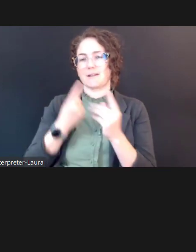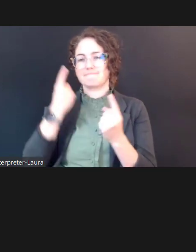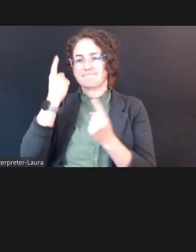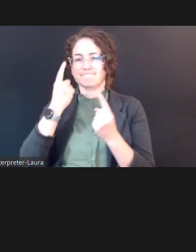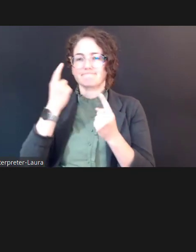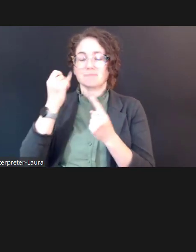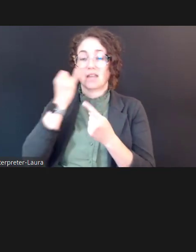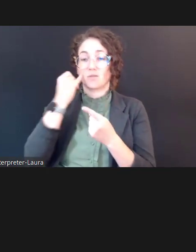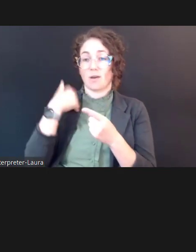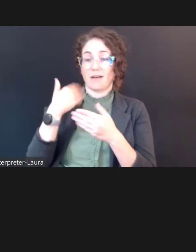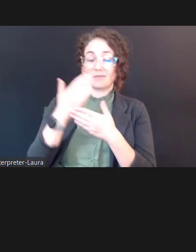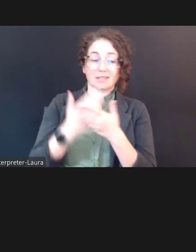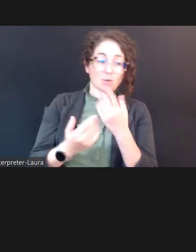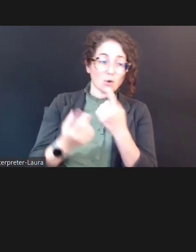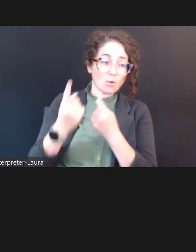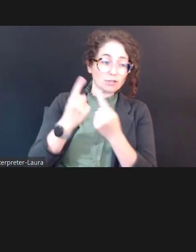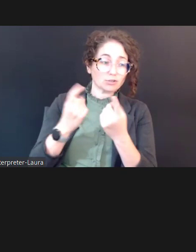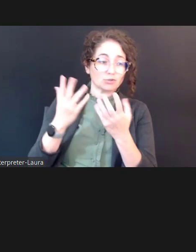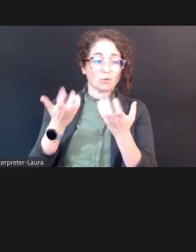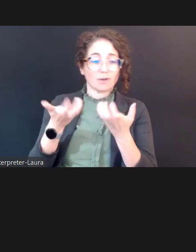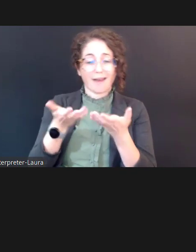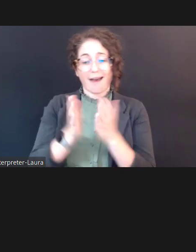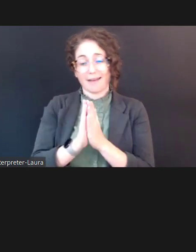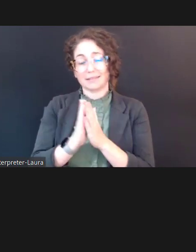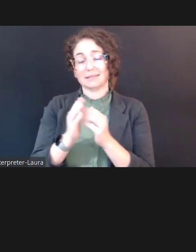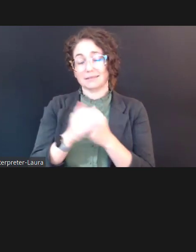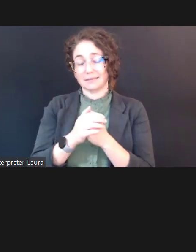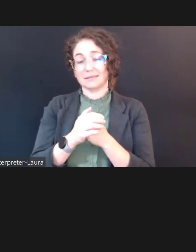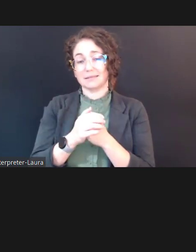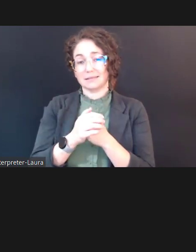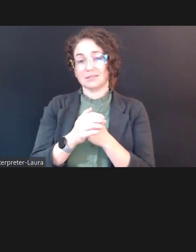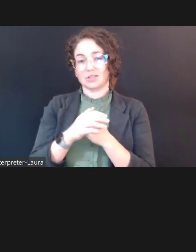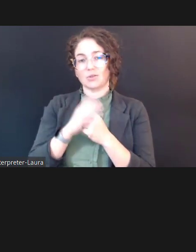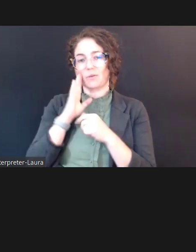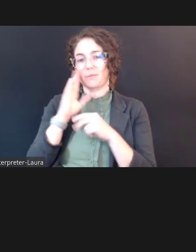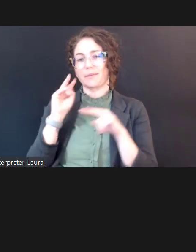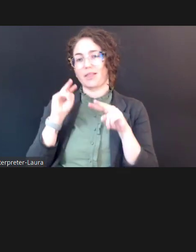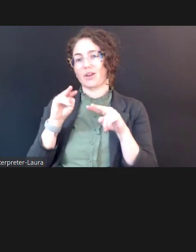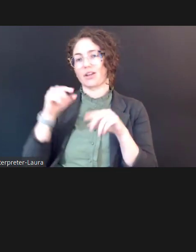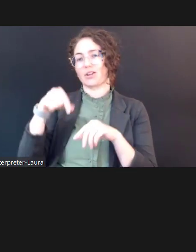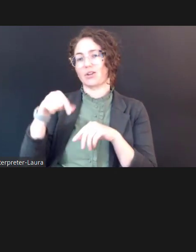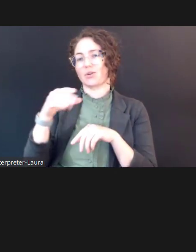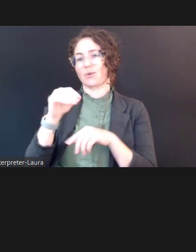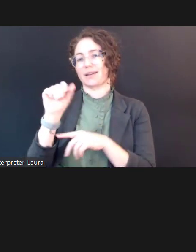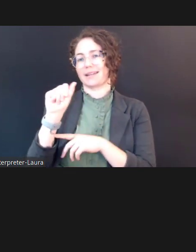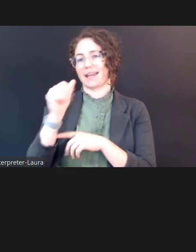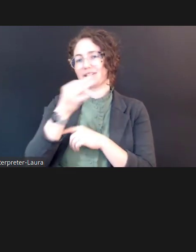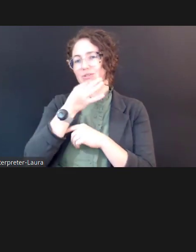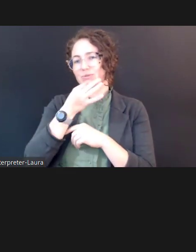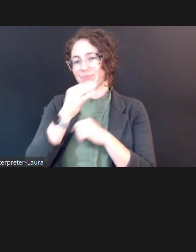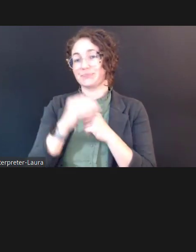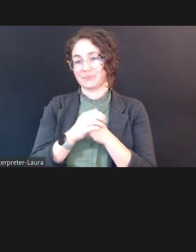hearing screening and activities and think about the questions you're going to want to ask us, because we're going to look at the